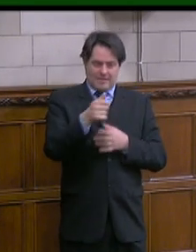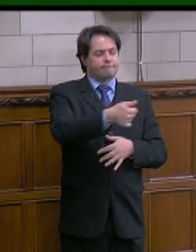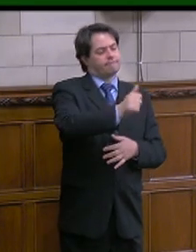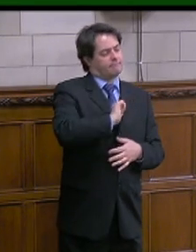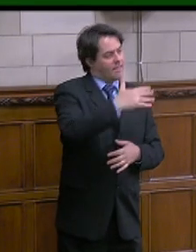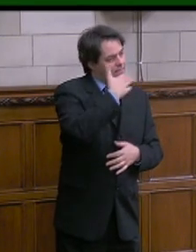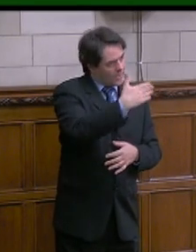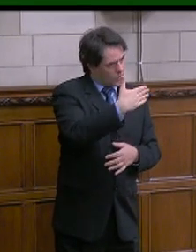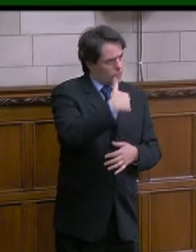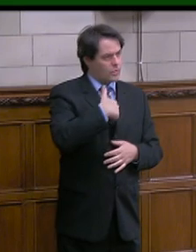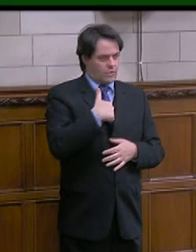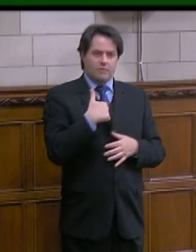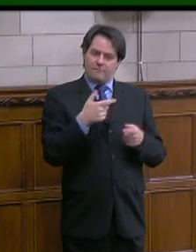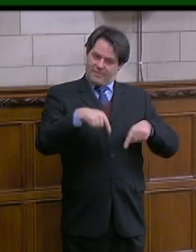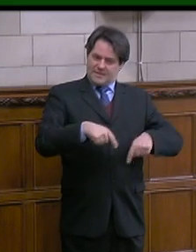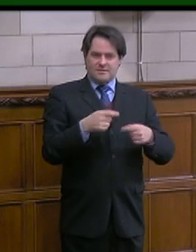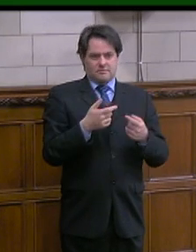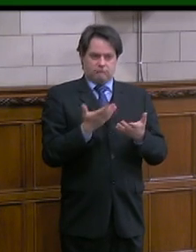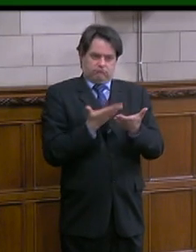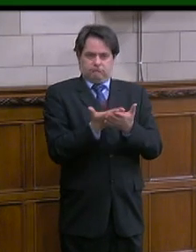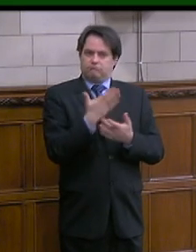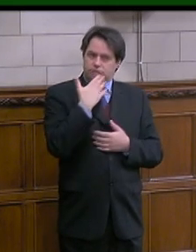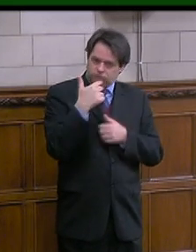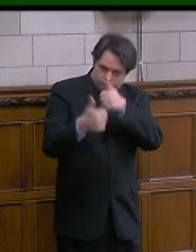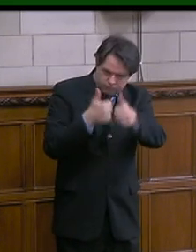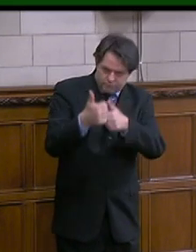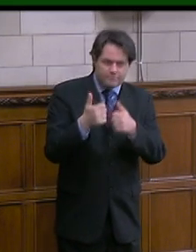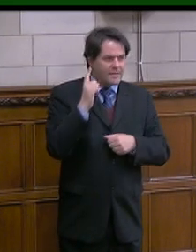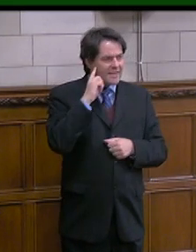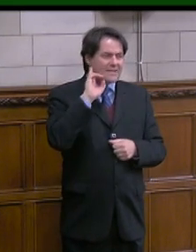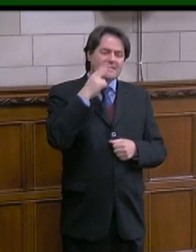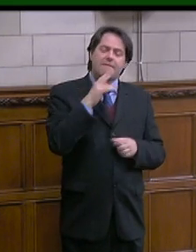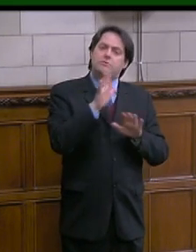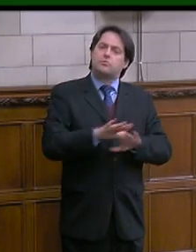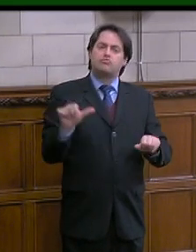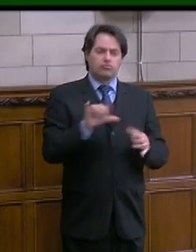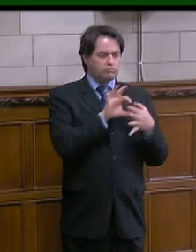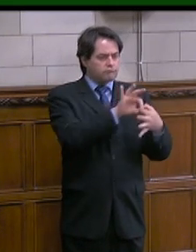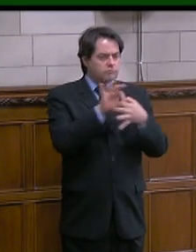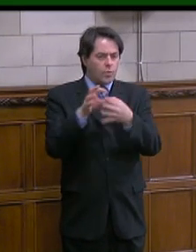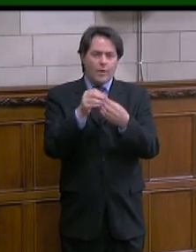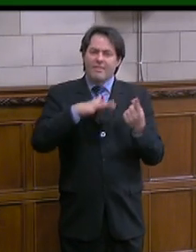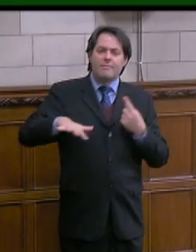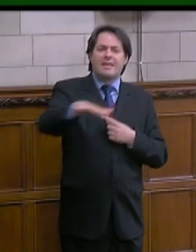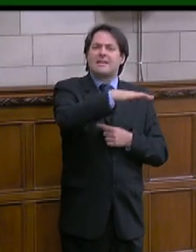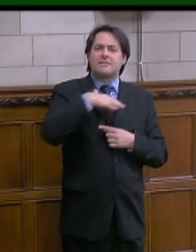Friend on securing today’s debate. Deaf children should be able to interact with their peers as much as those children who